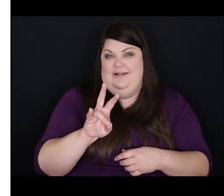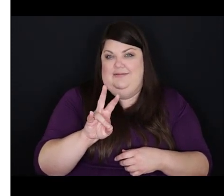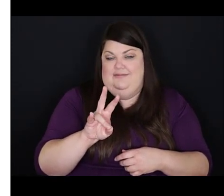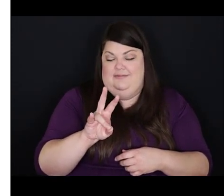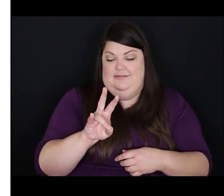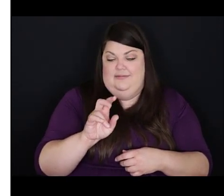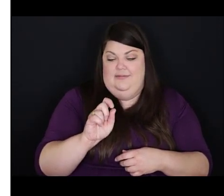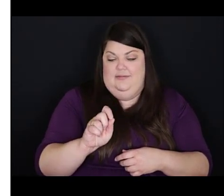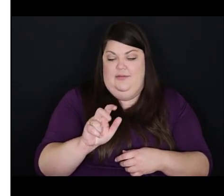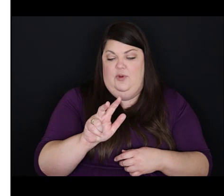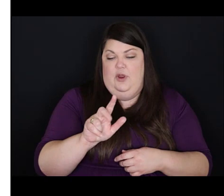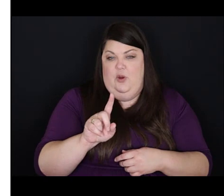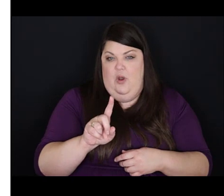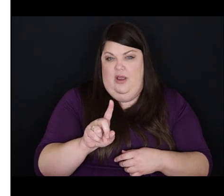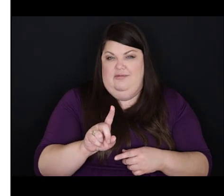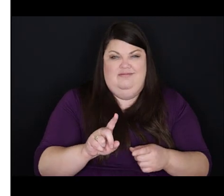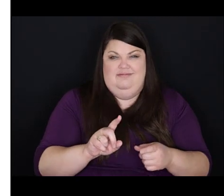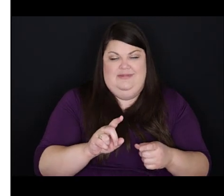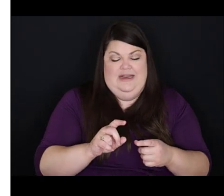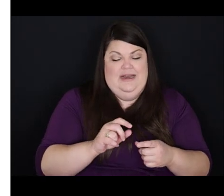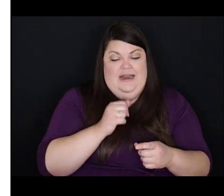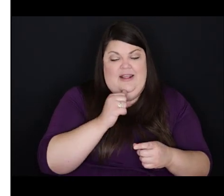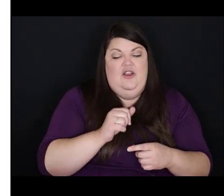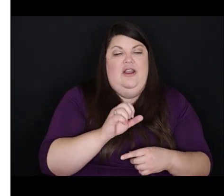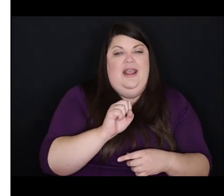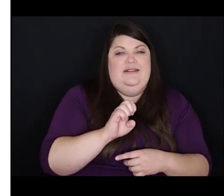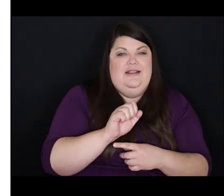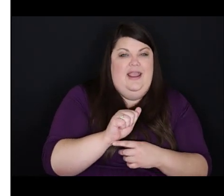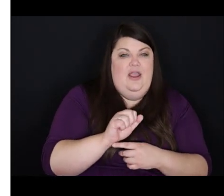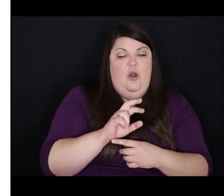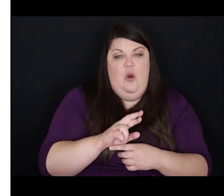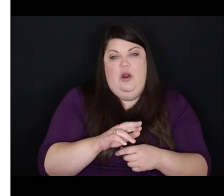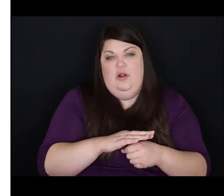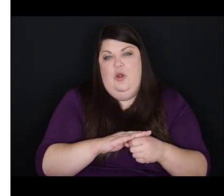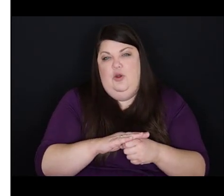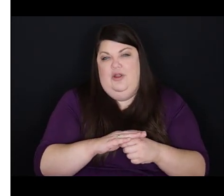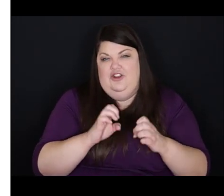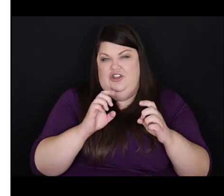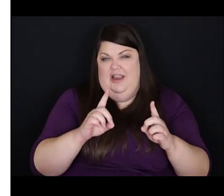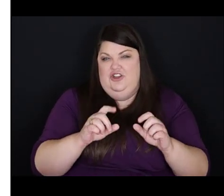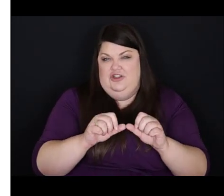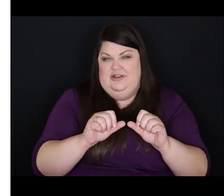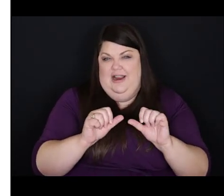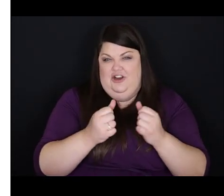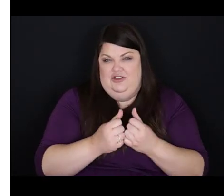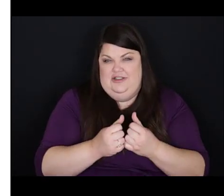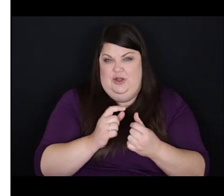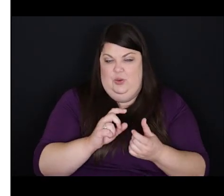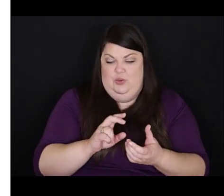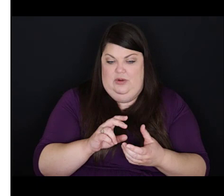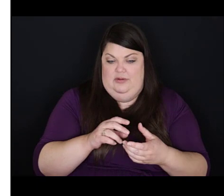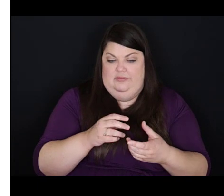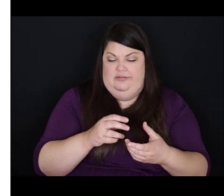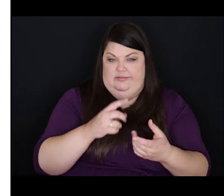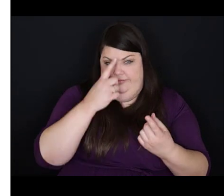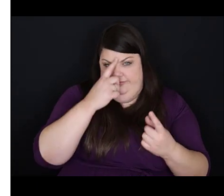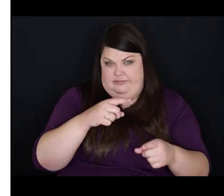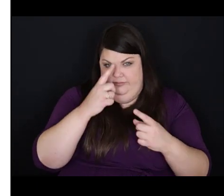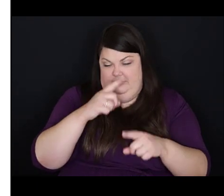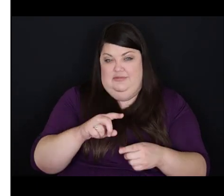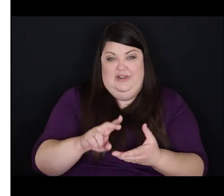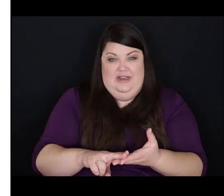nor the local educational agency will enter into a contract or other arrangement with an entity,